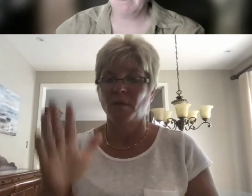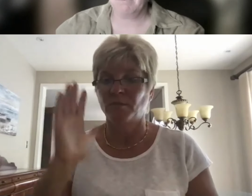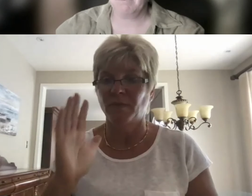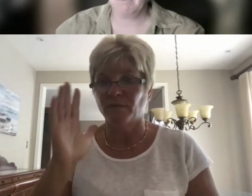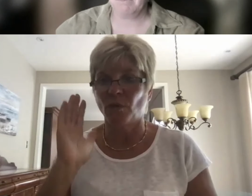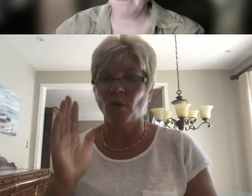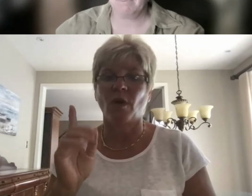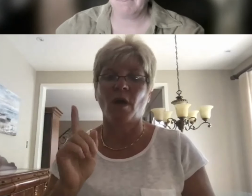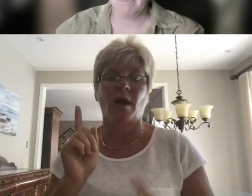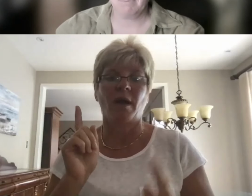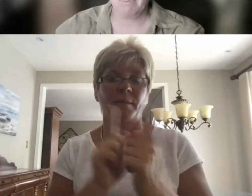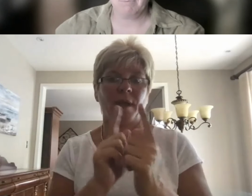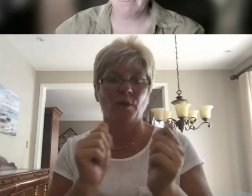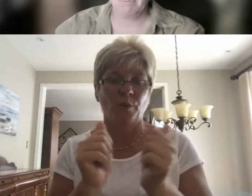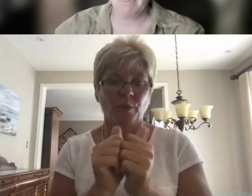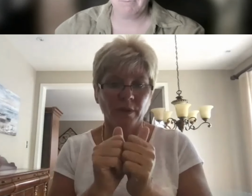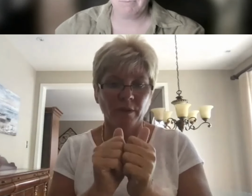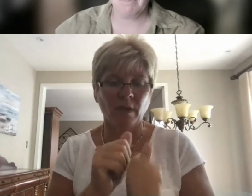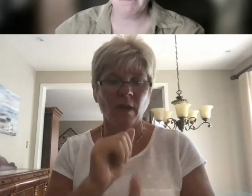I talked to IBM.